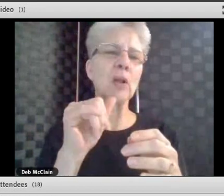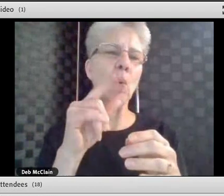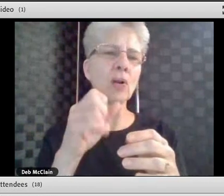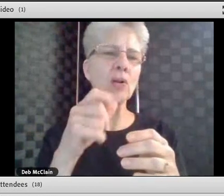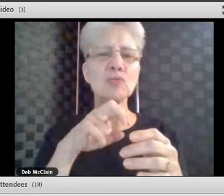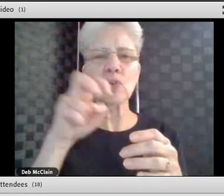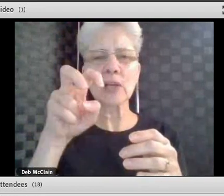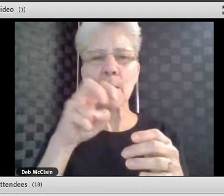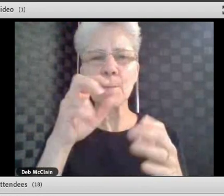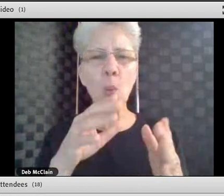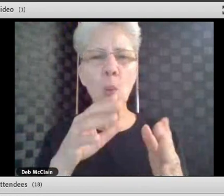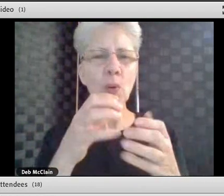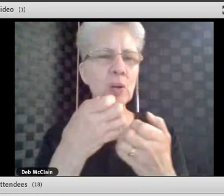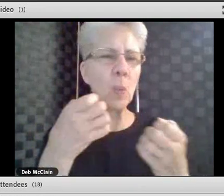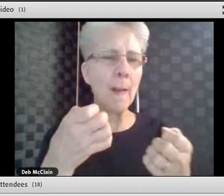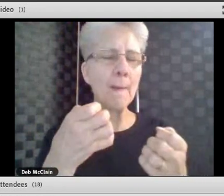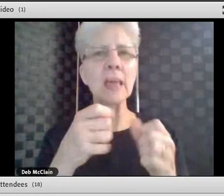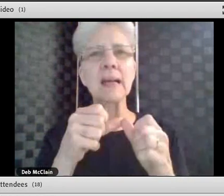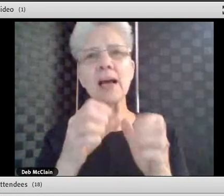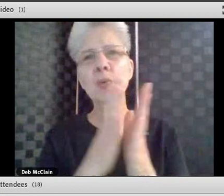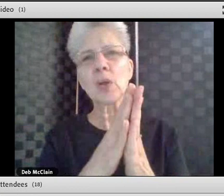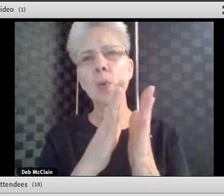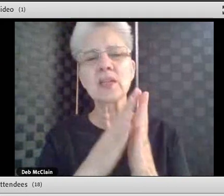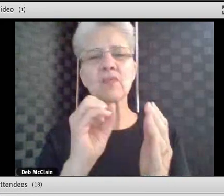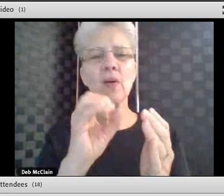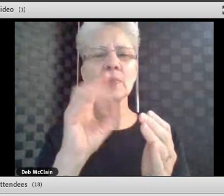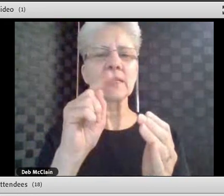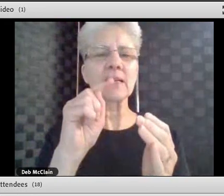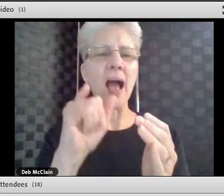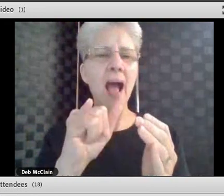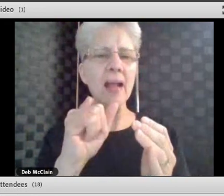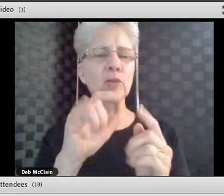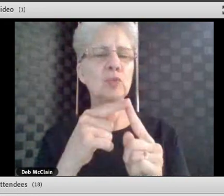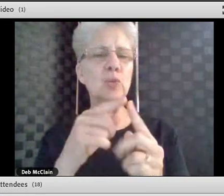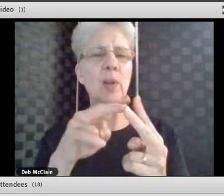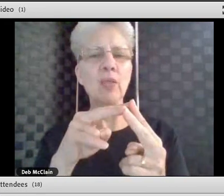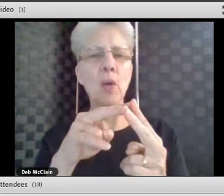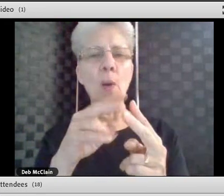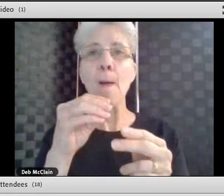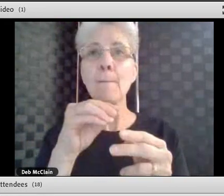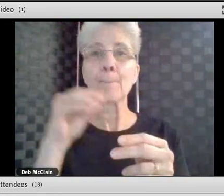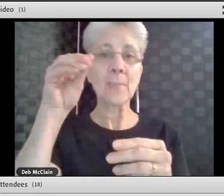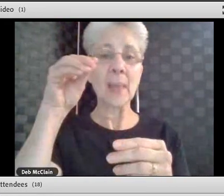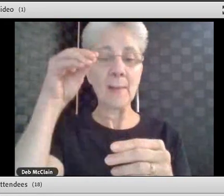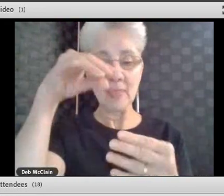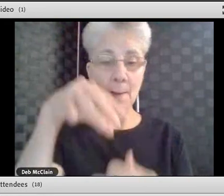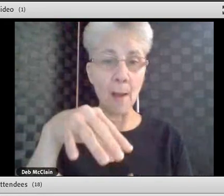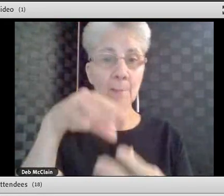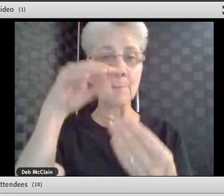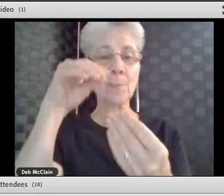and, you know, constant requests from Scotty from the crew to either beam them up or give them more power.